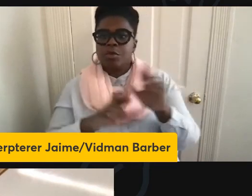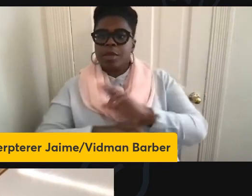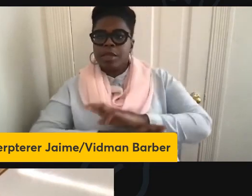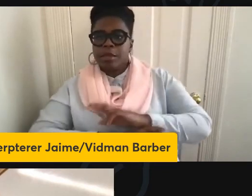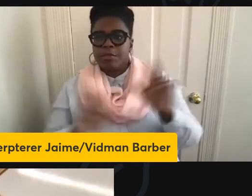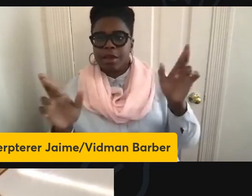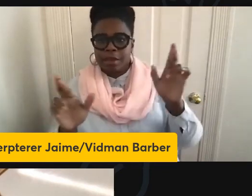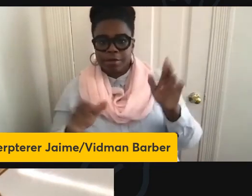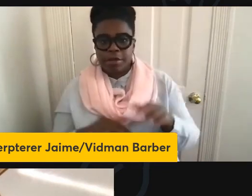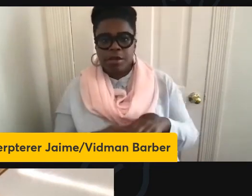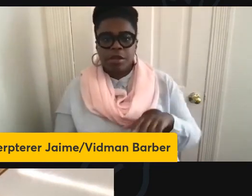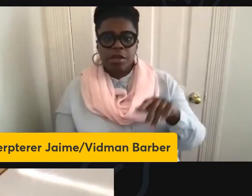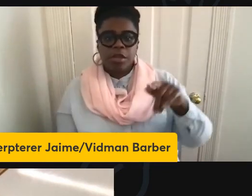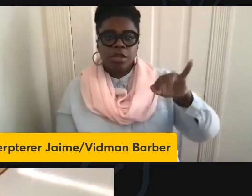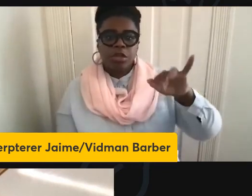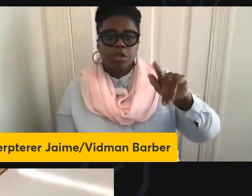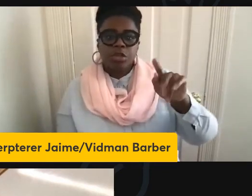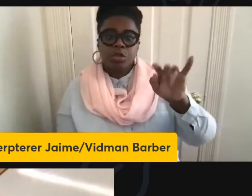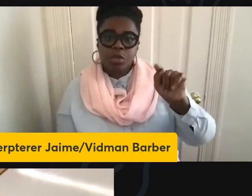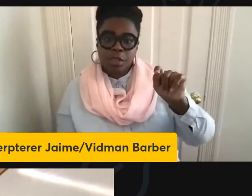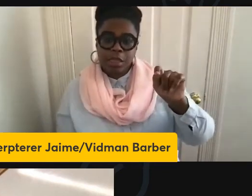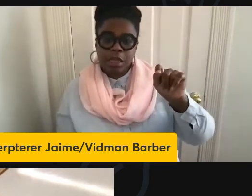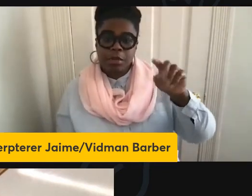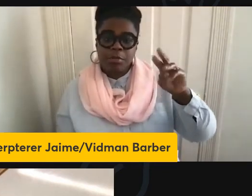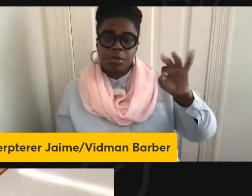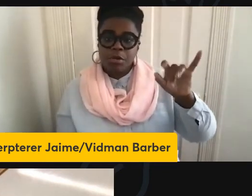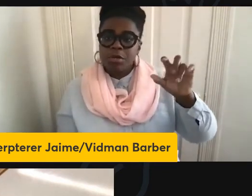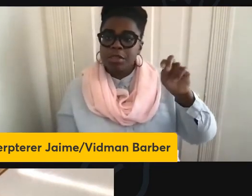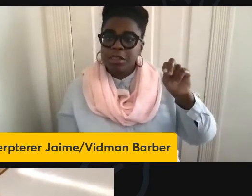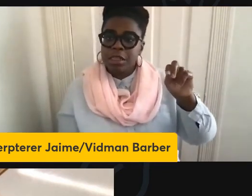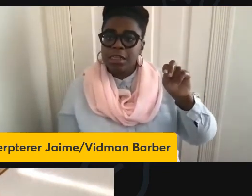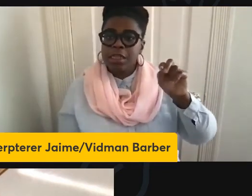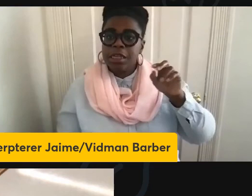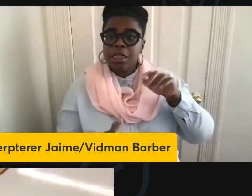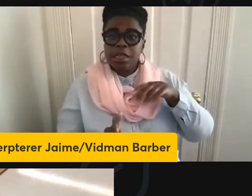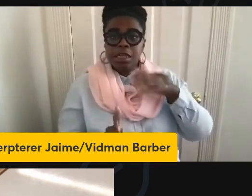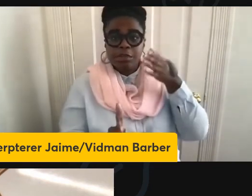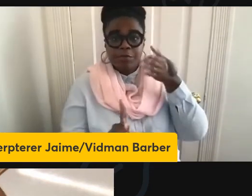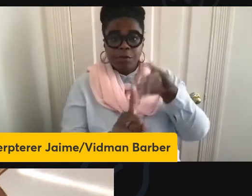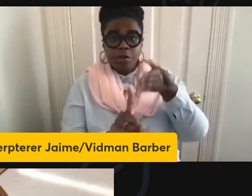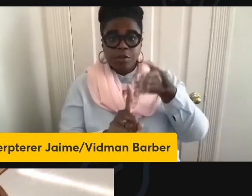Um, Juliette Morrison wants to know, do you think that targeting the immune response in the gut could be useful for weight loss,